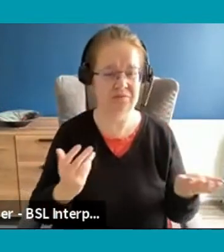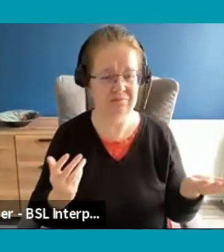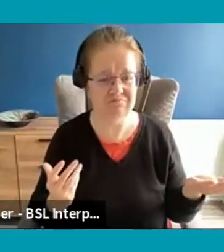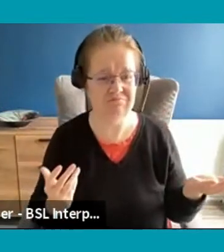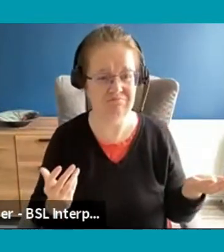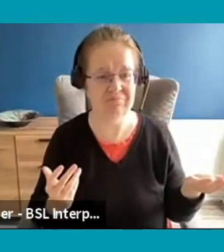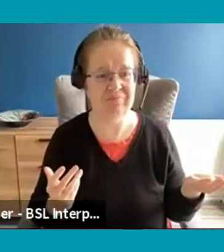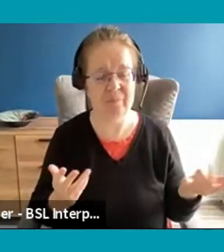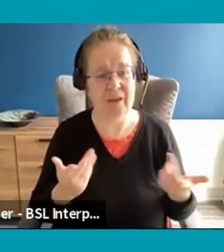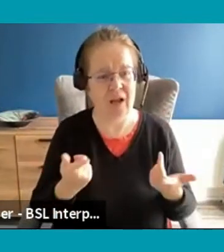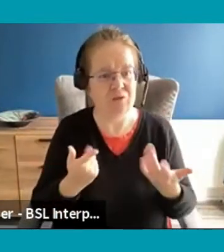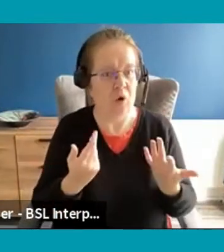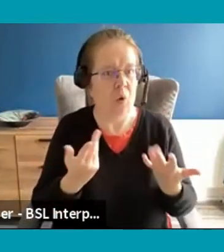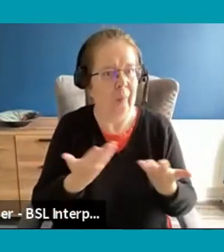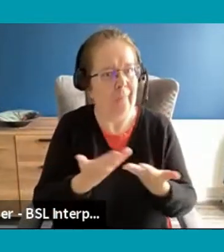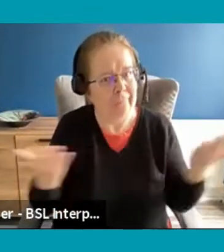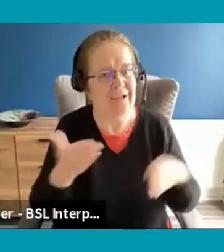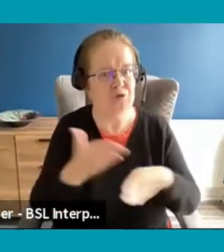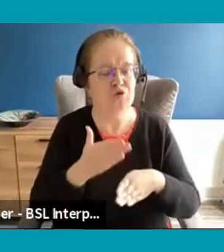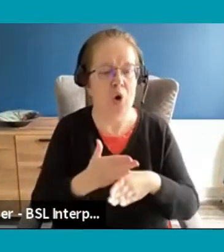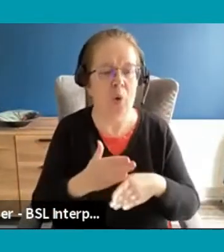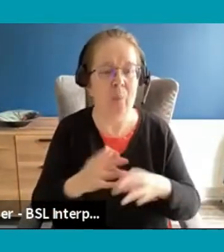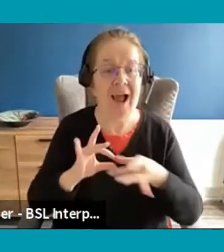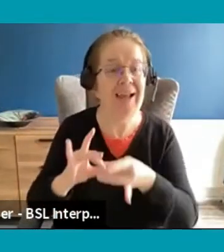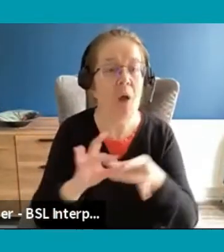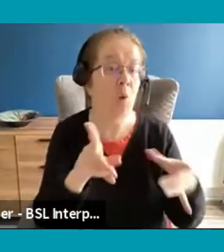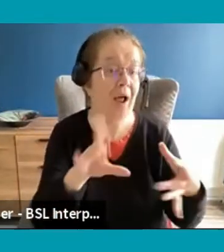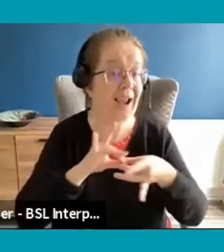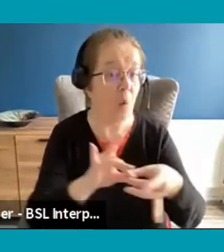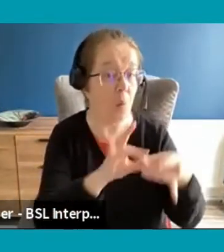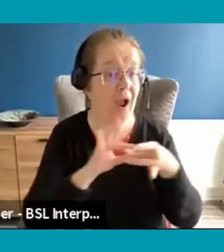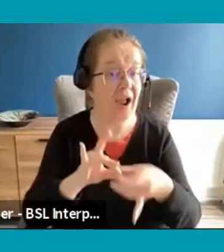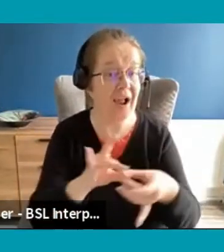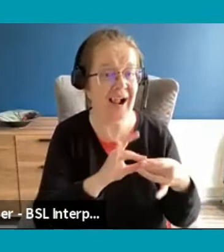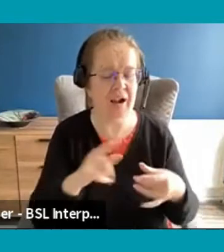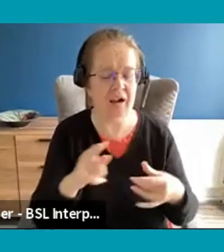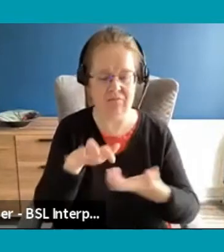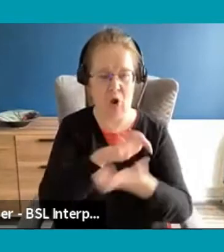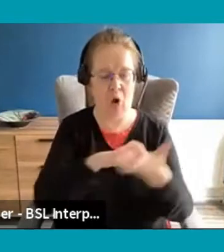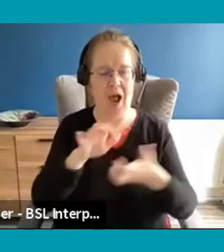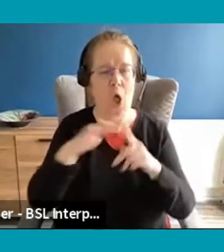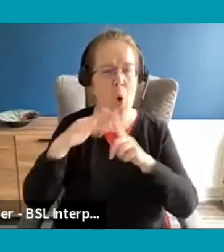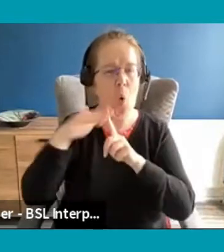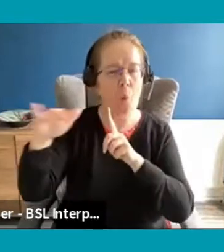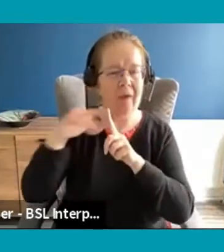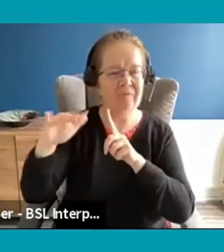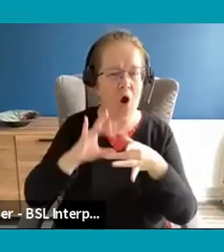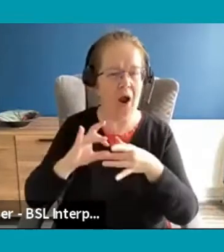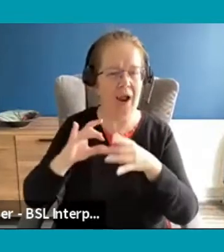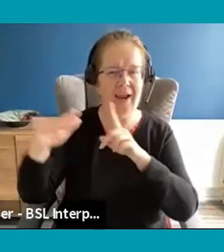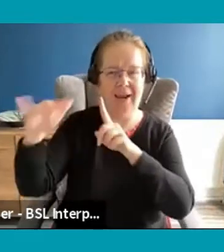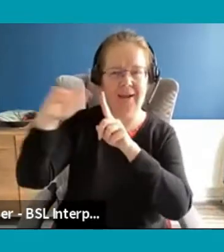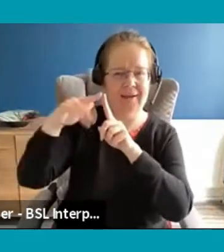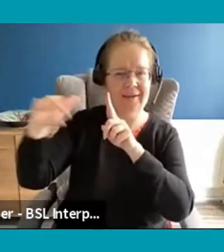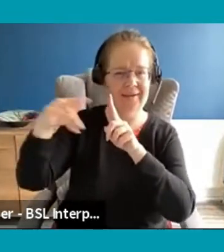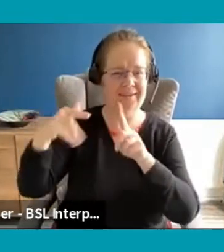You know so network people working on complicated things like Wi-Fi networks and and stuff like that.